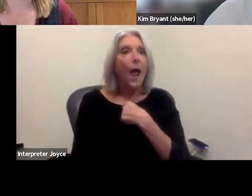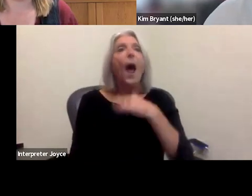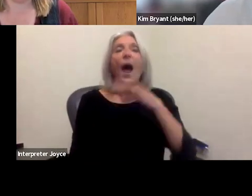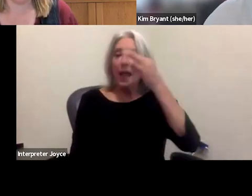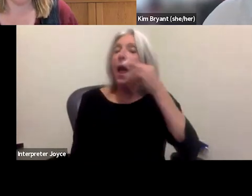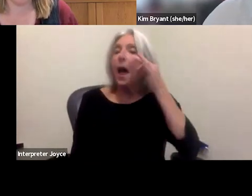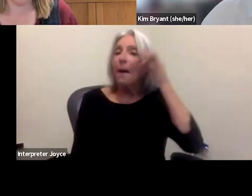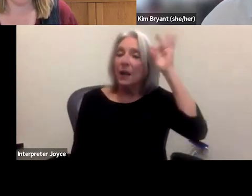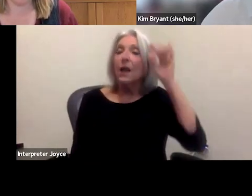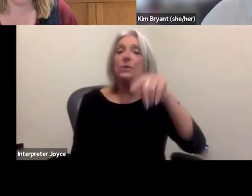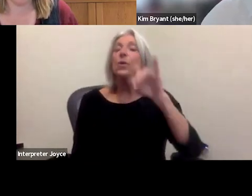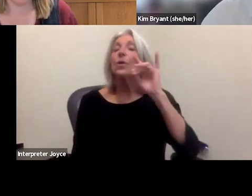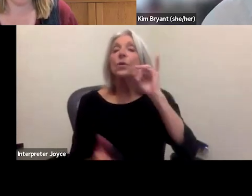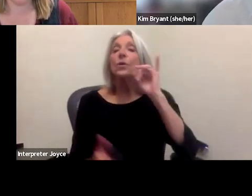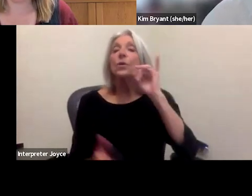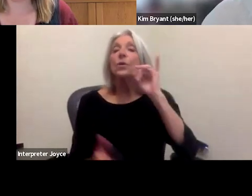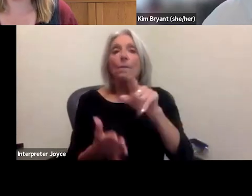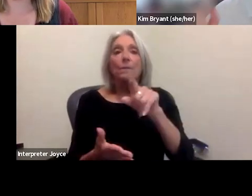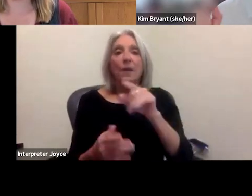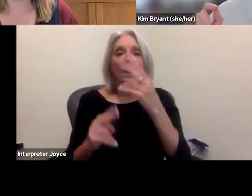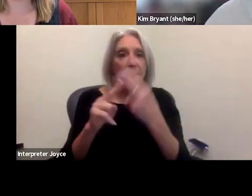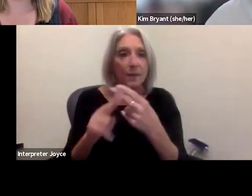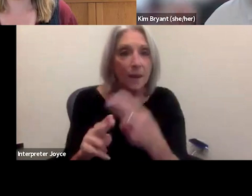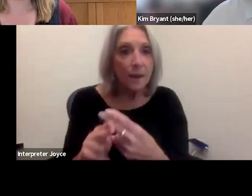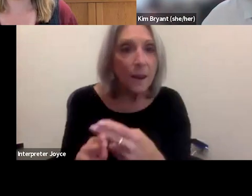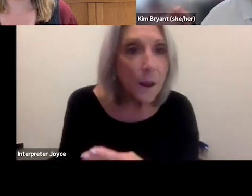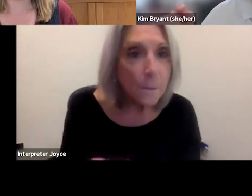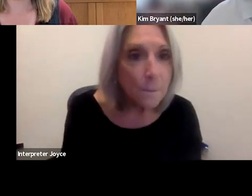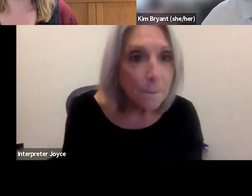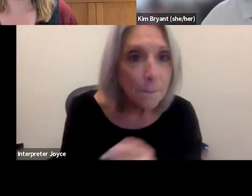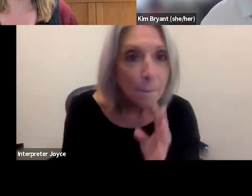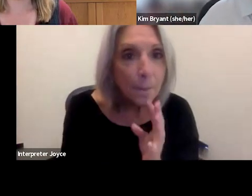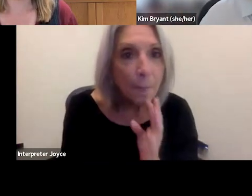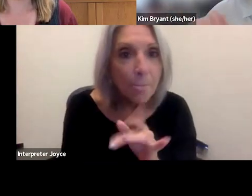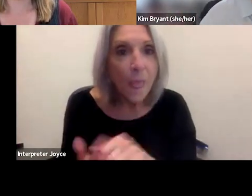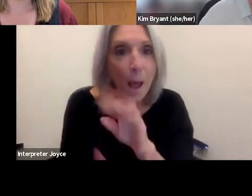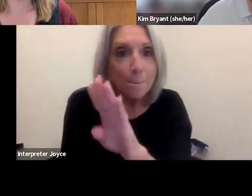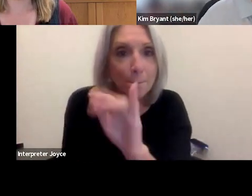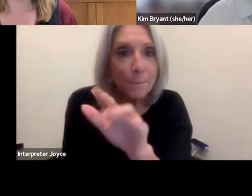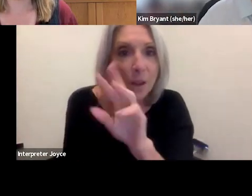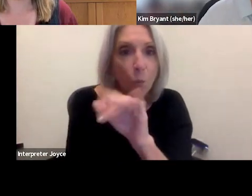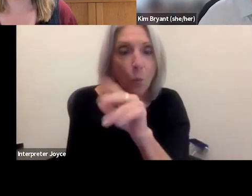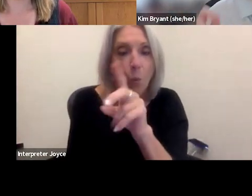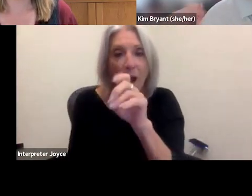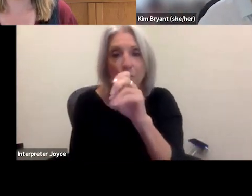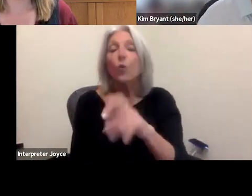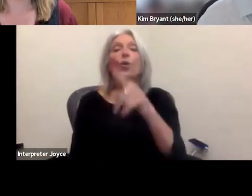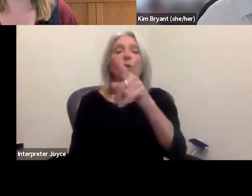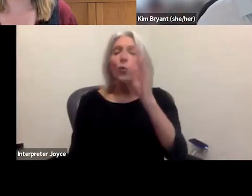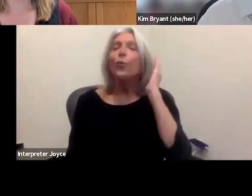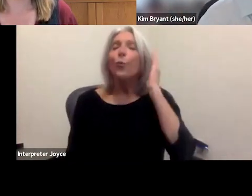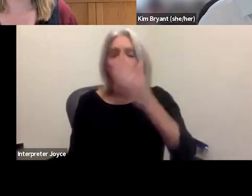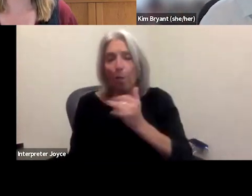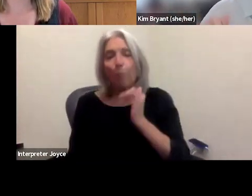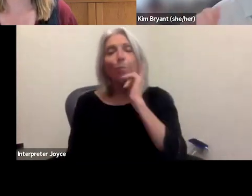Squire Bill Widener, who is based in Virginia. I'm encouraging all to dive in. You are going to mess up. You are going to chase dead ends.